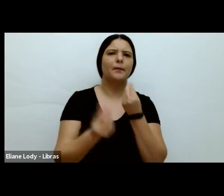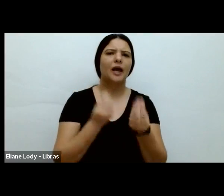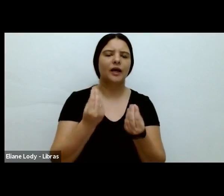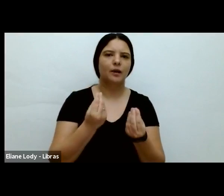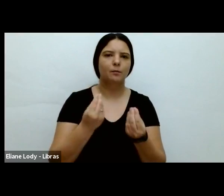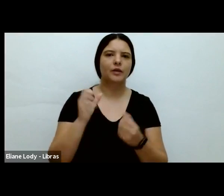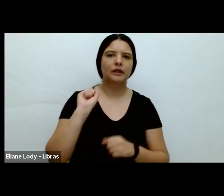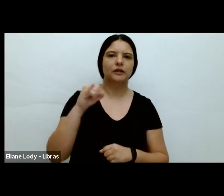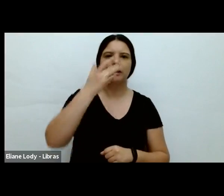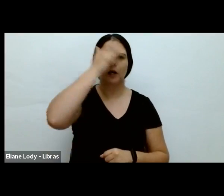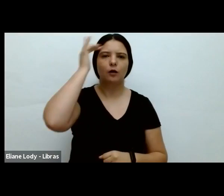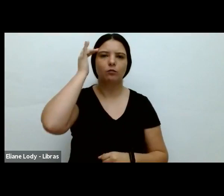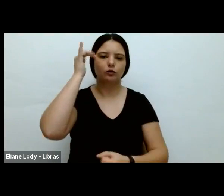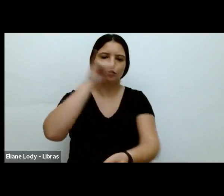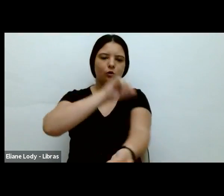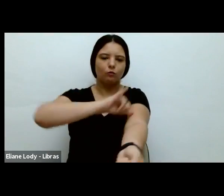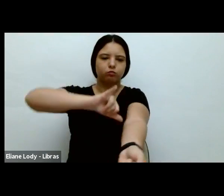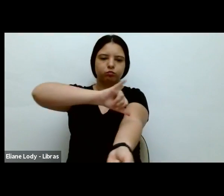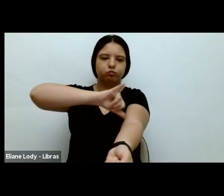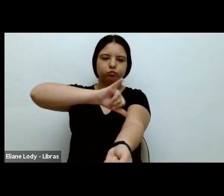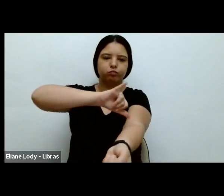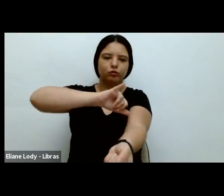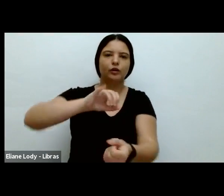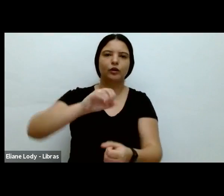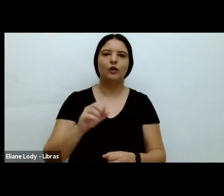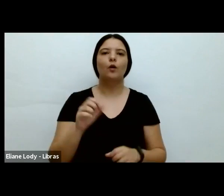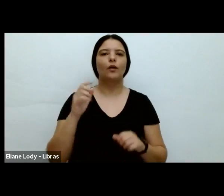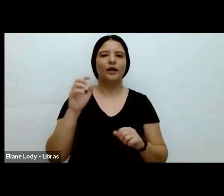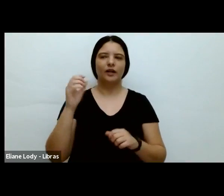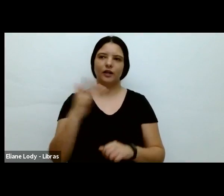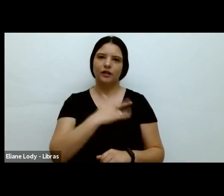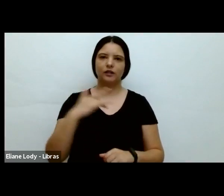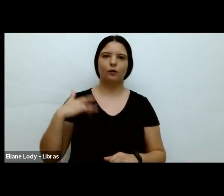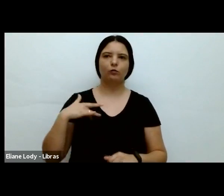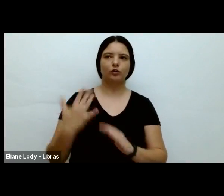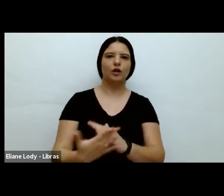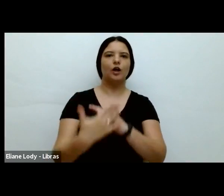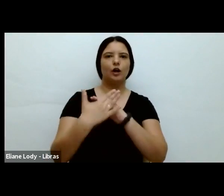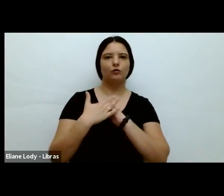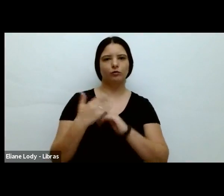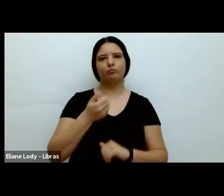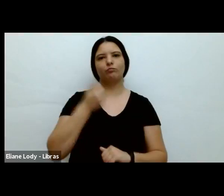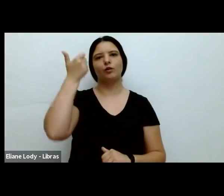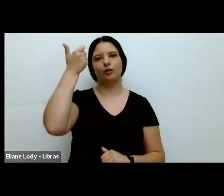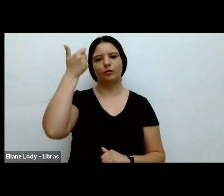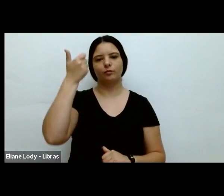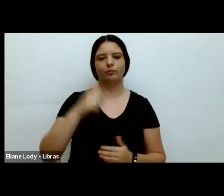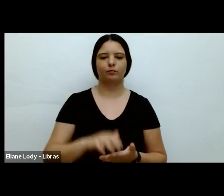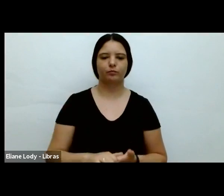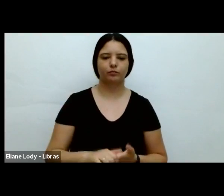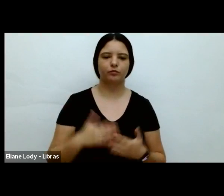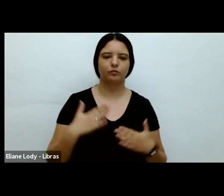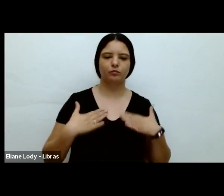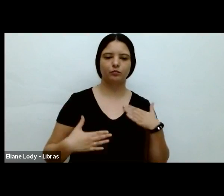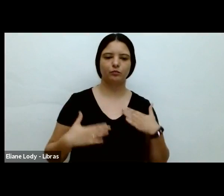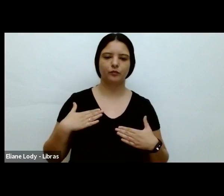Several. and. when it reduces the